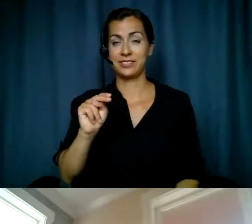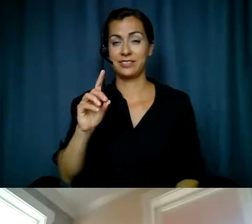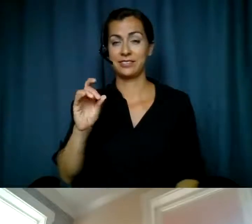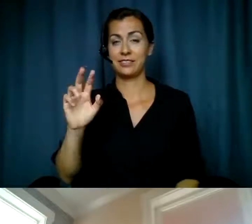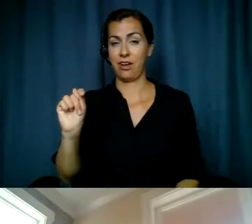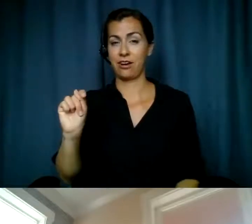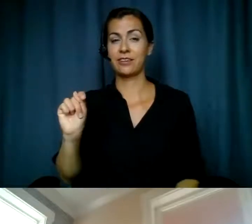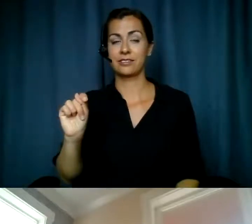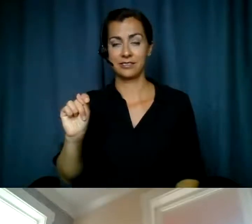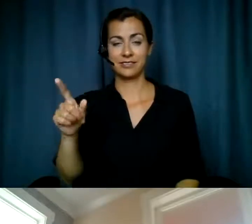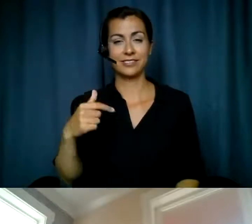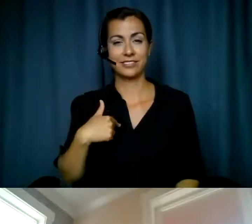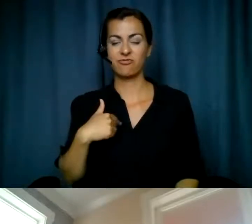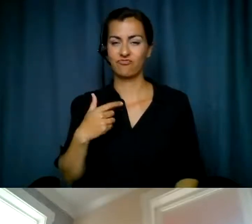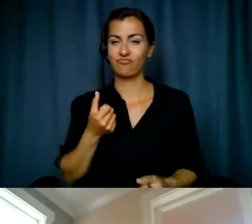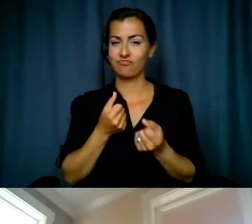I was just-